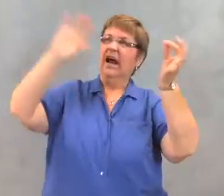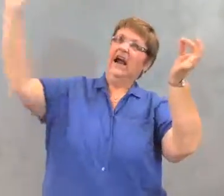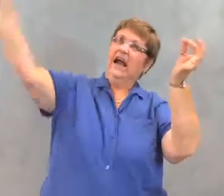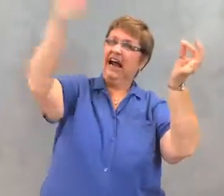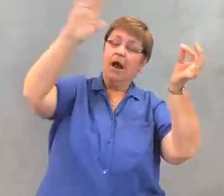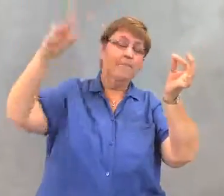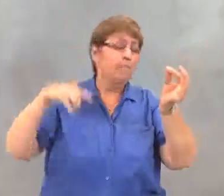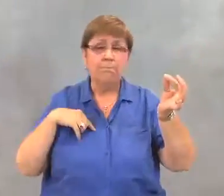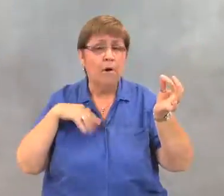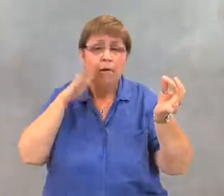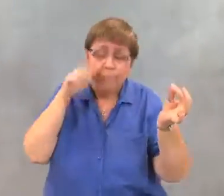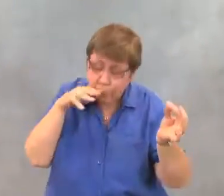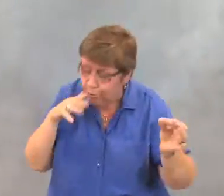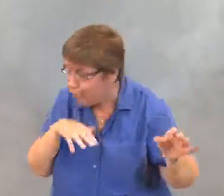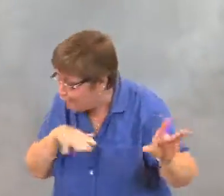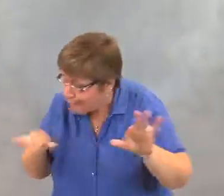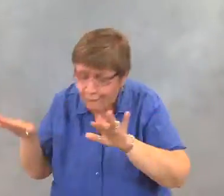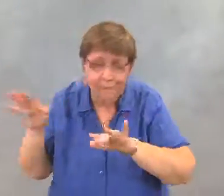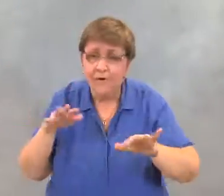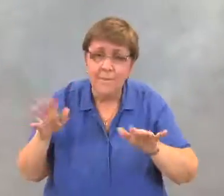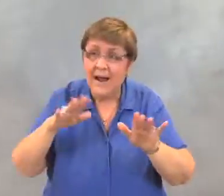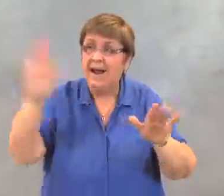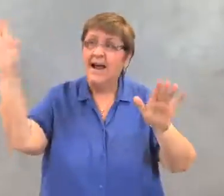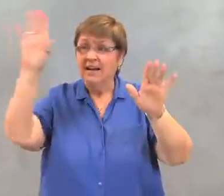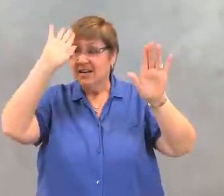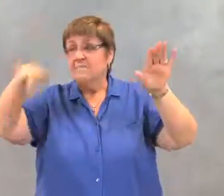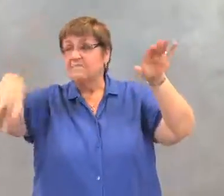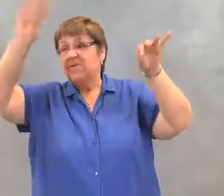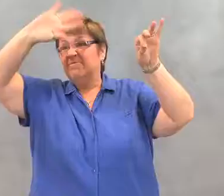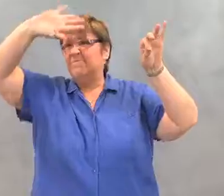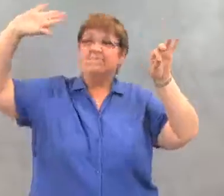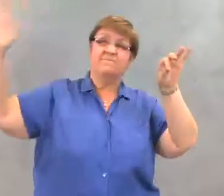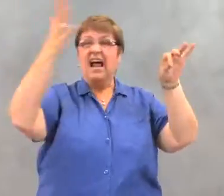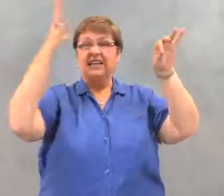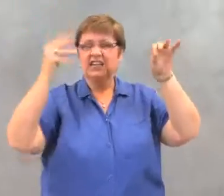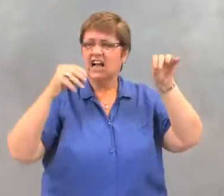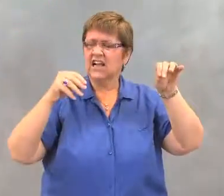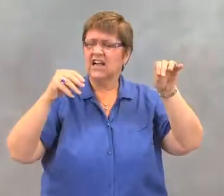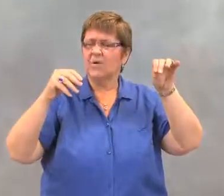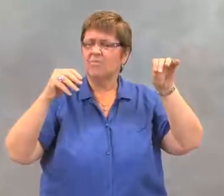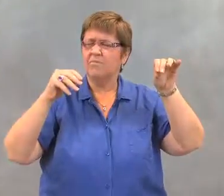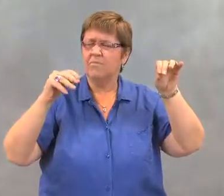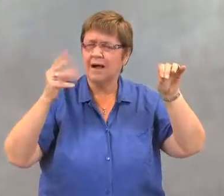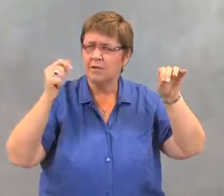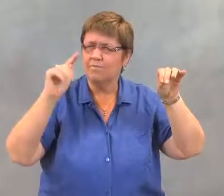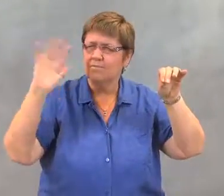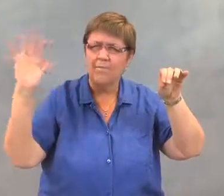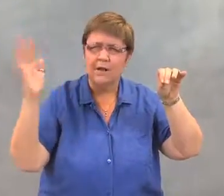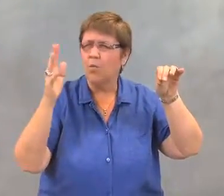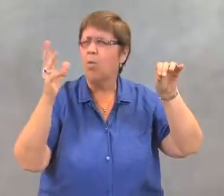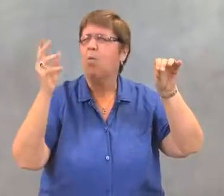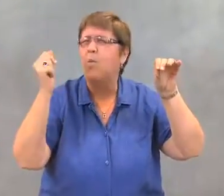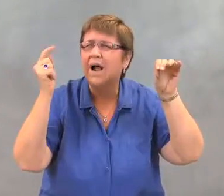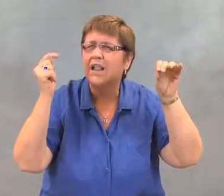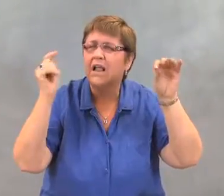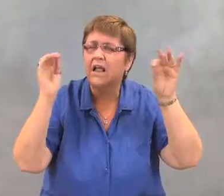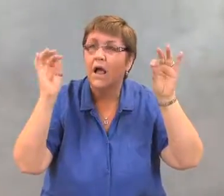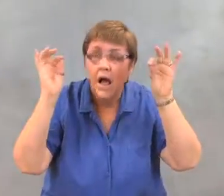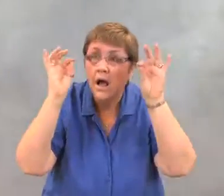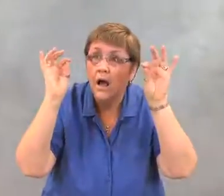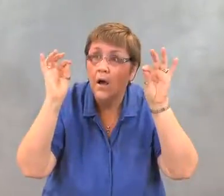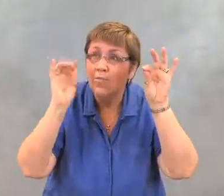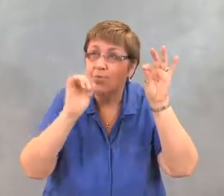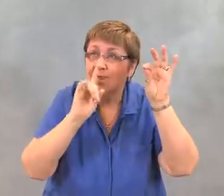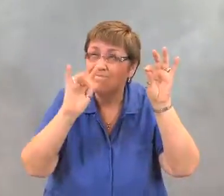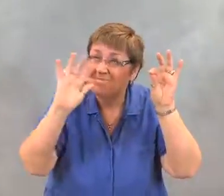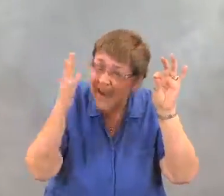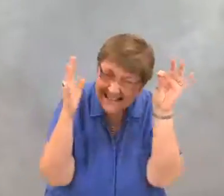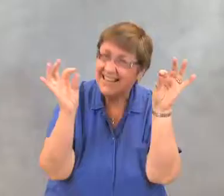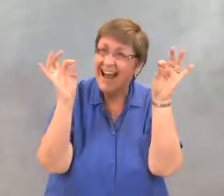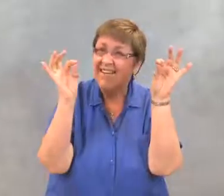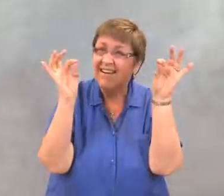He waved to get my attention, I didn't see him at first.